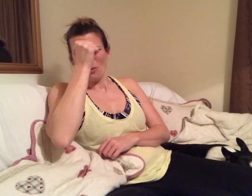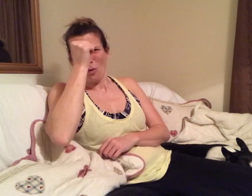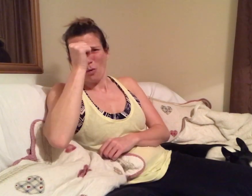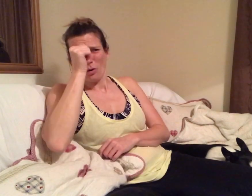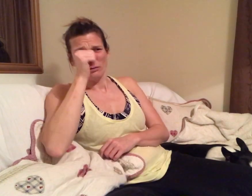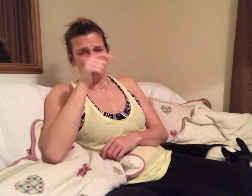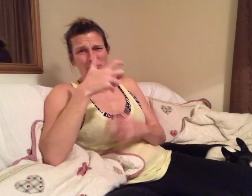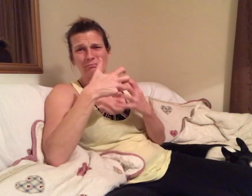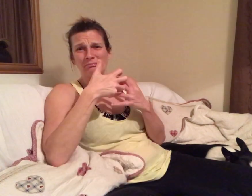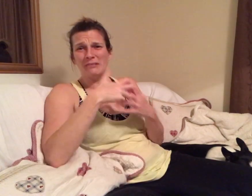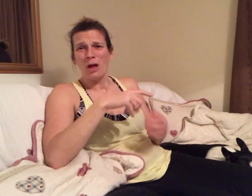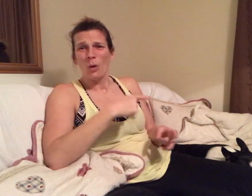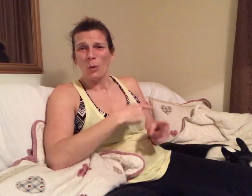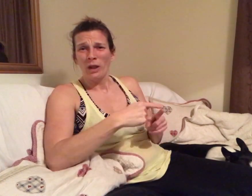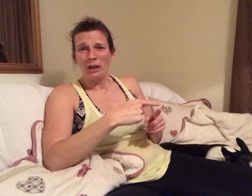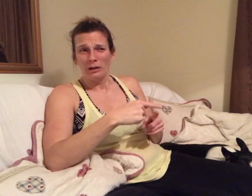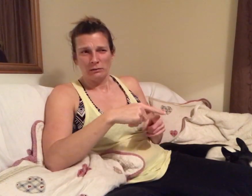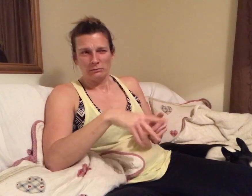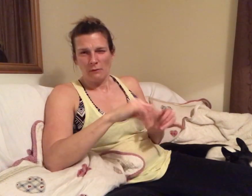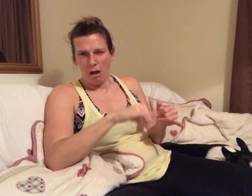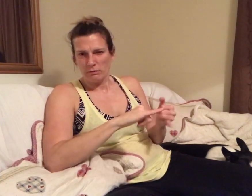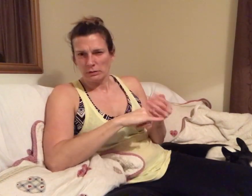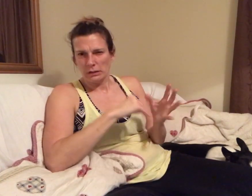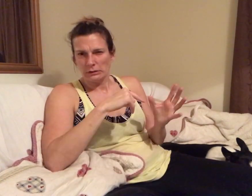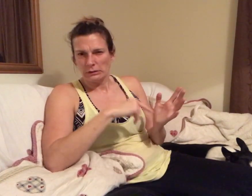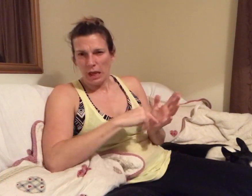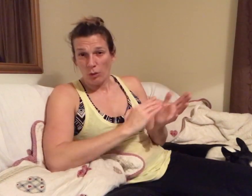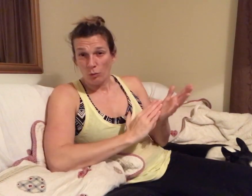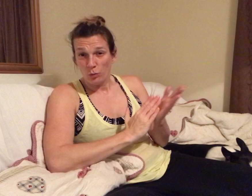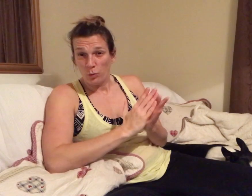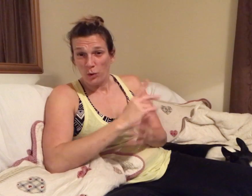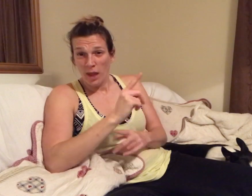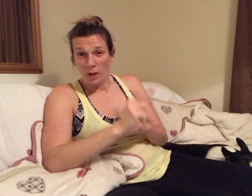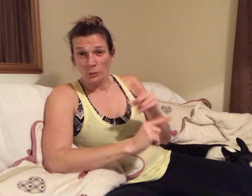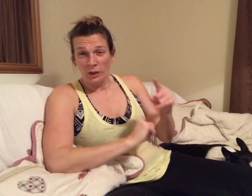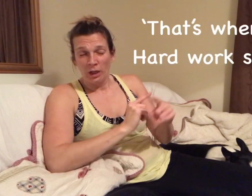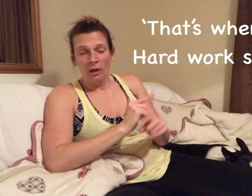Ohh... the tech rehearsals... (Which starts this Saturday... through to next week...)